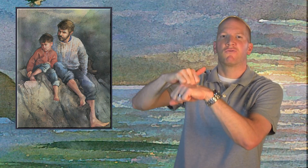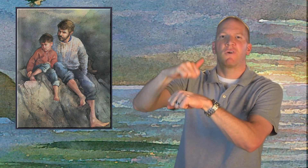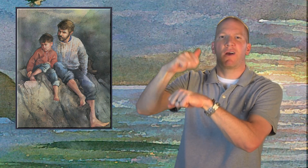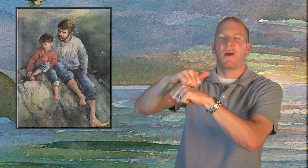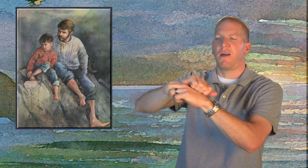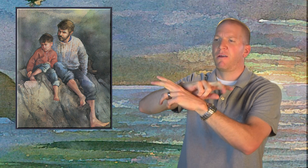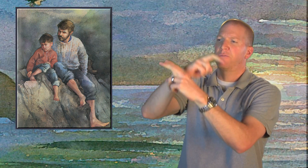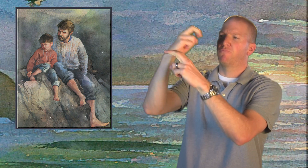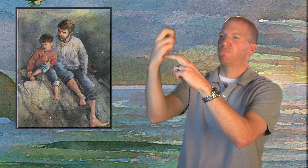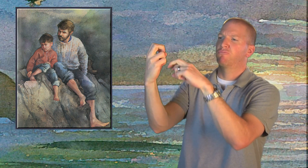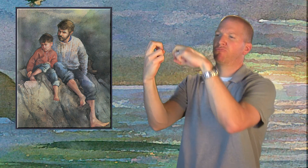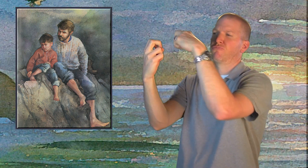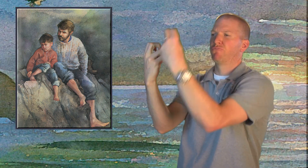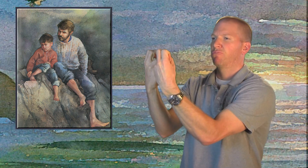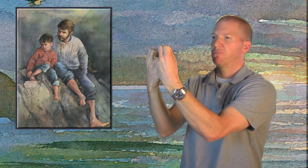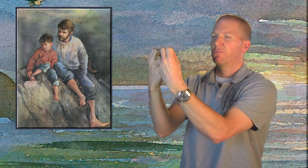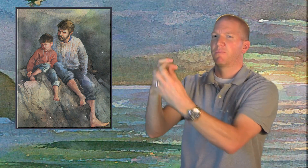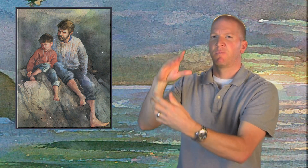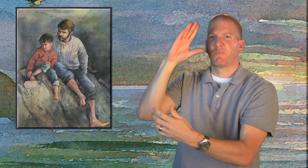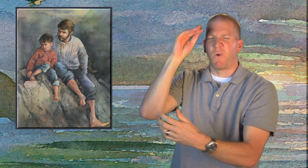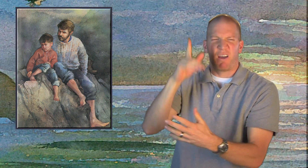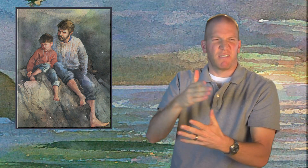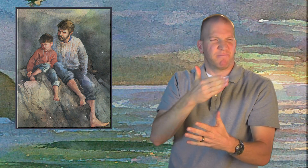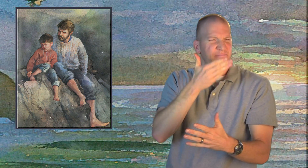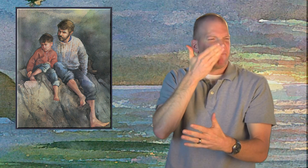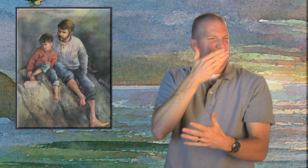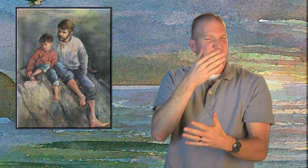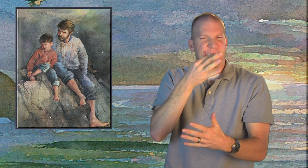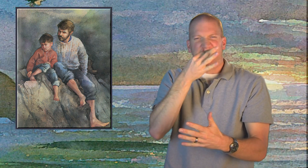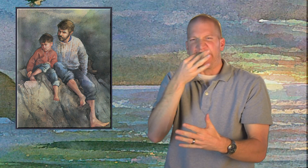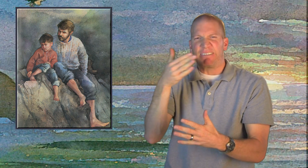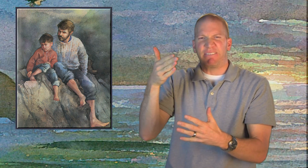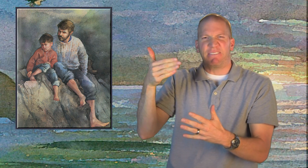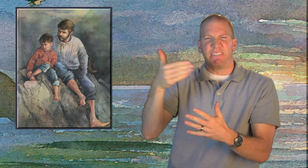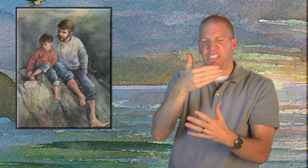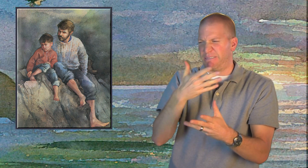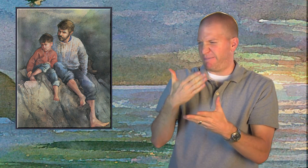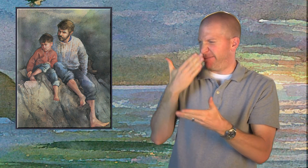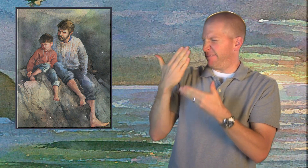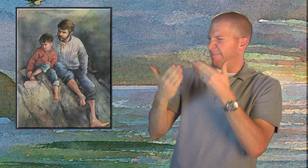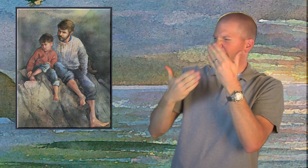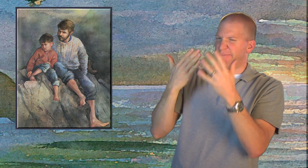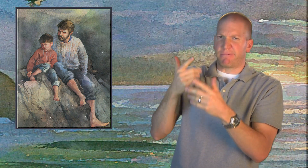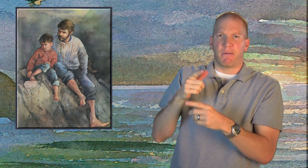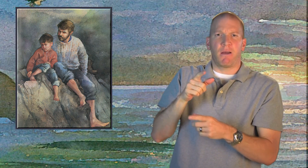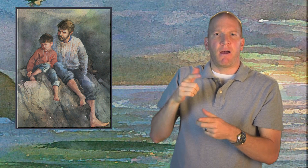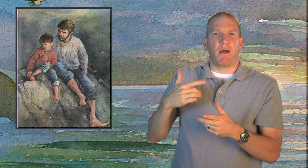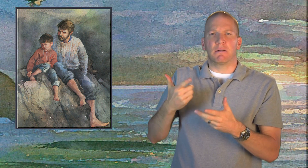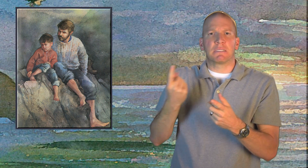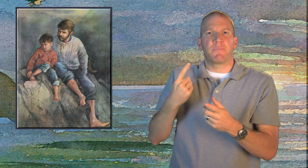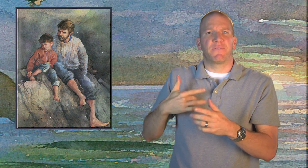We climbed onto a nice flat one and sat side by side. I held my nose.